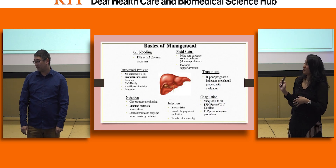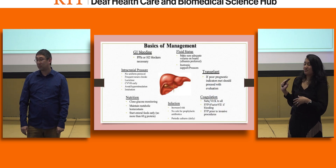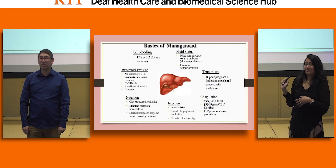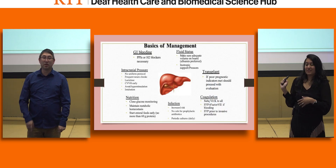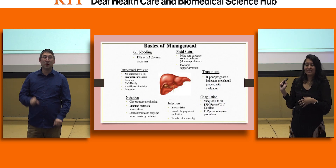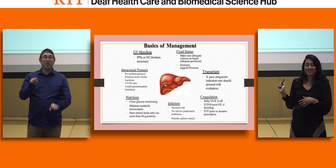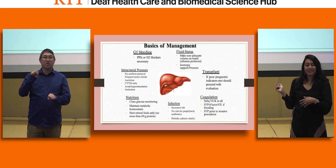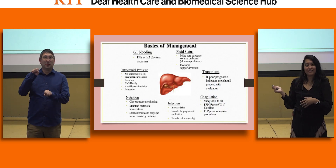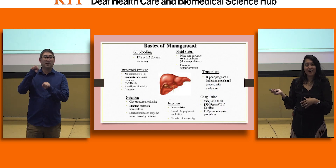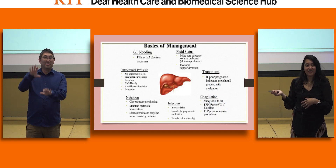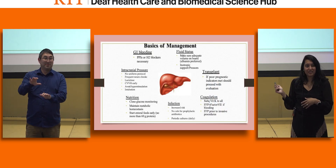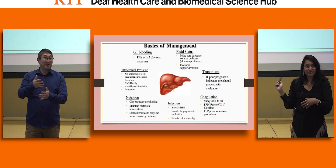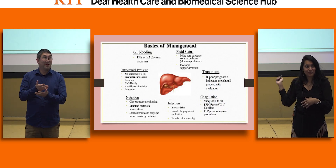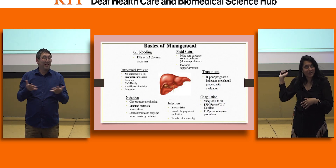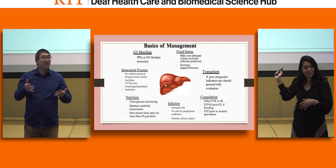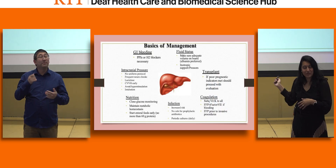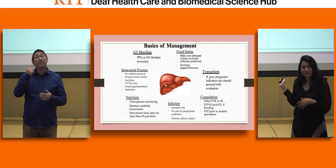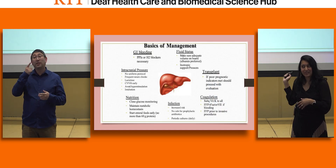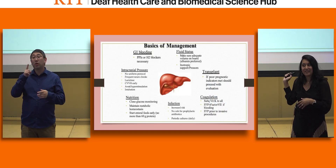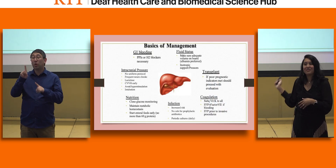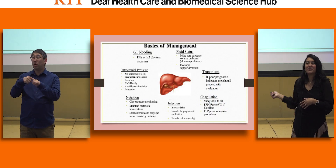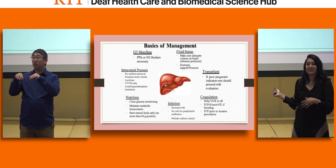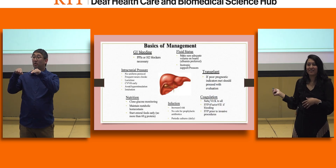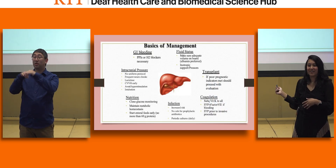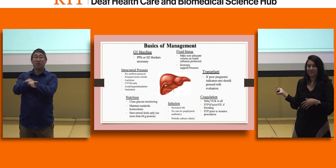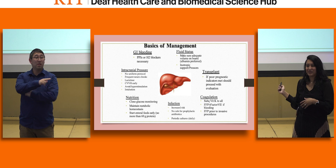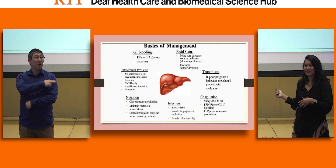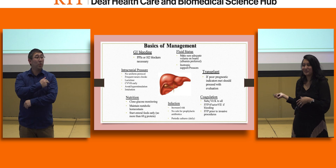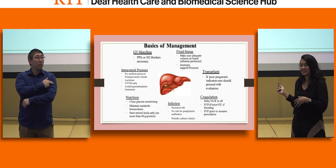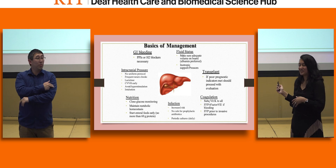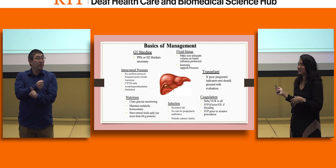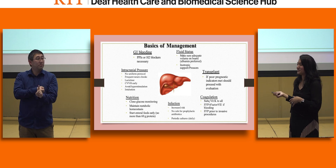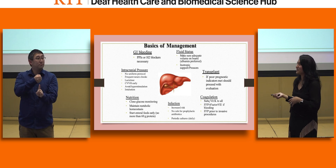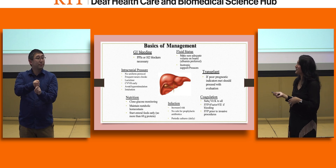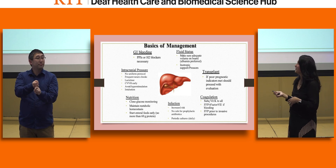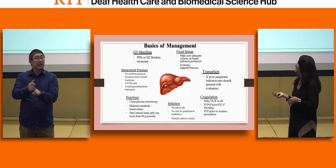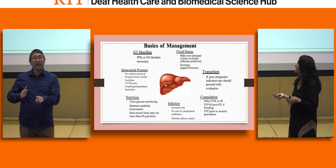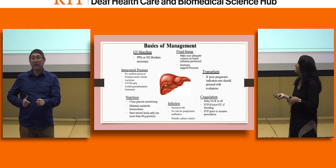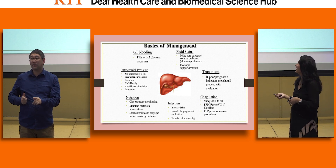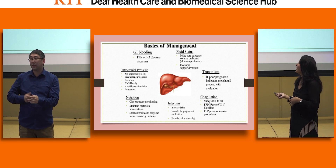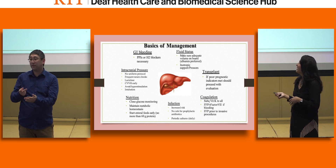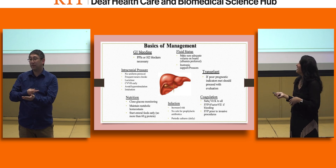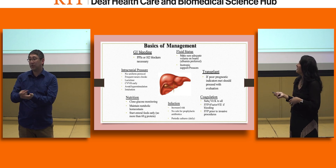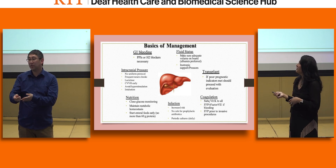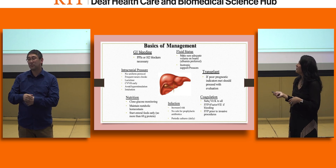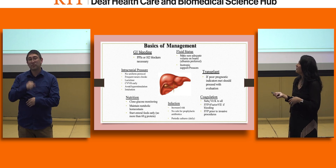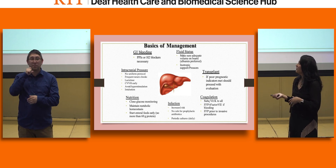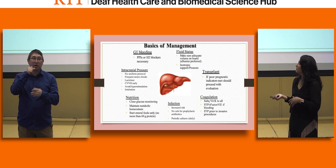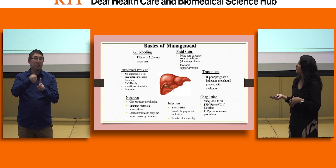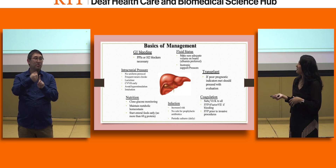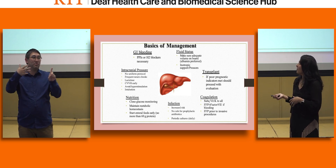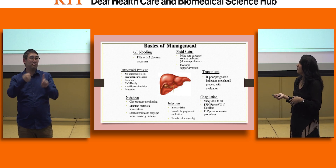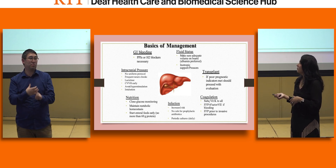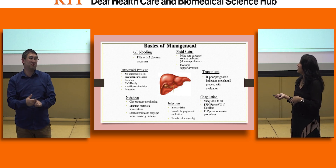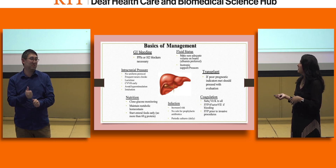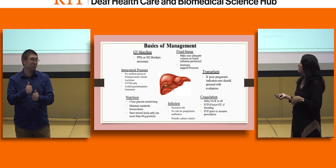So, this is a lot. This is what happens when they come into the hospital with acute liver failure, and I won't go through it all,